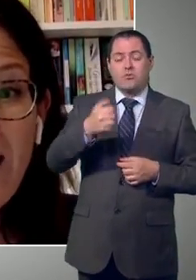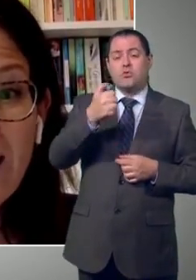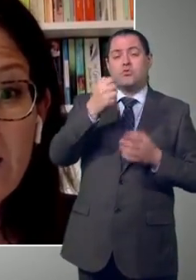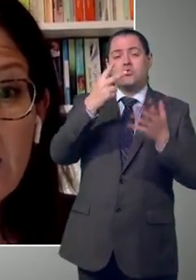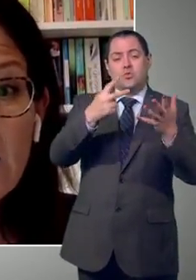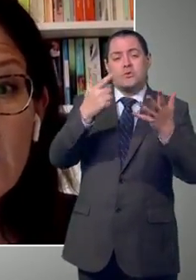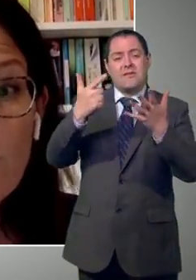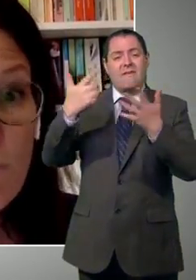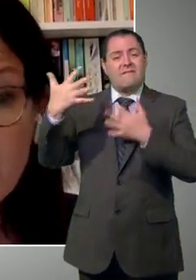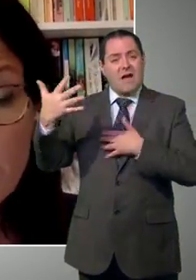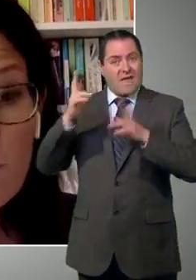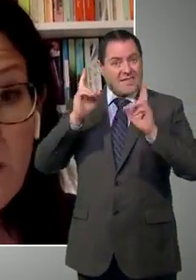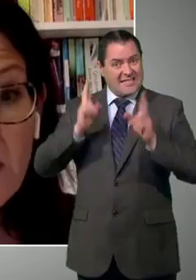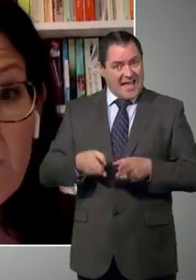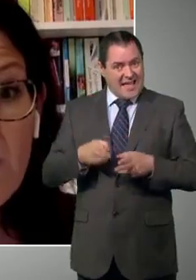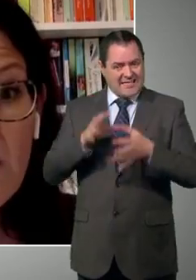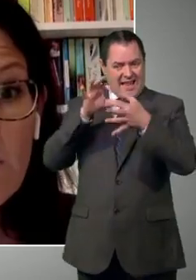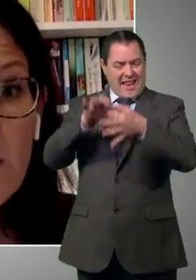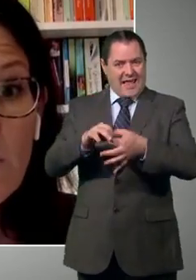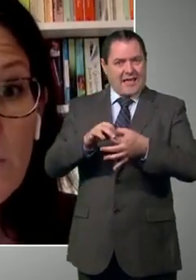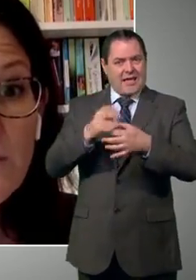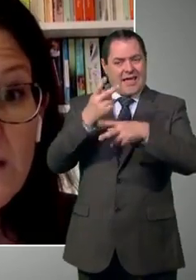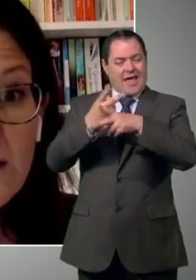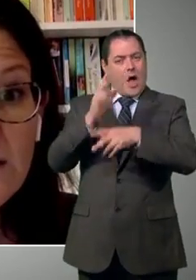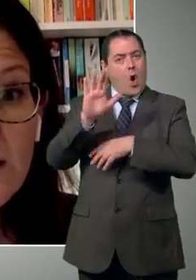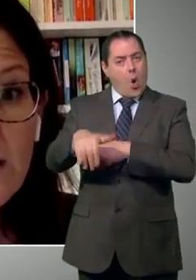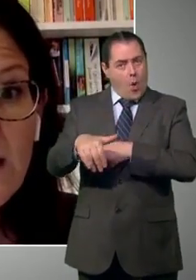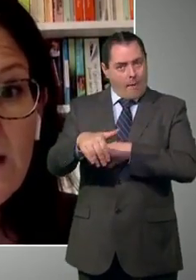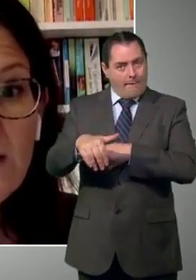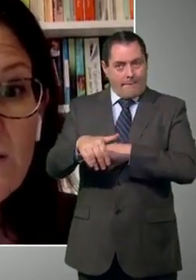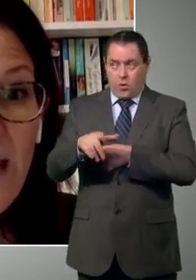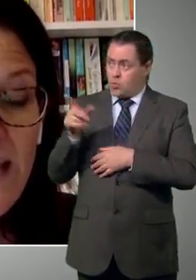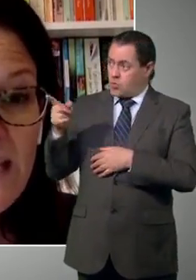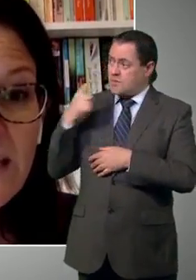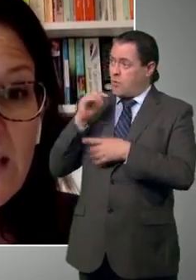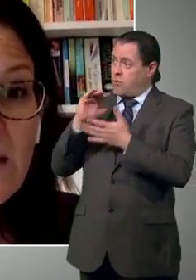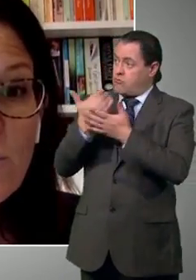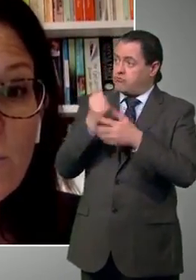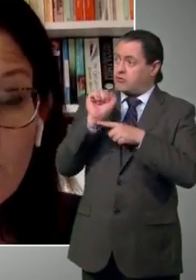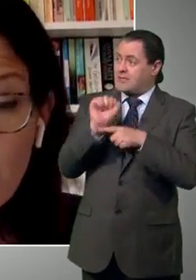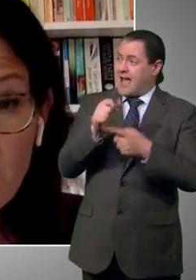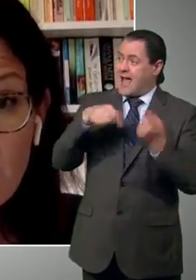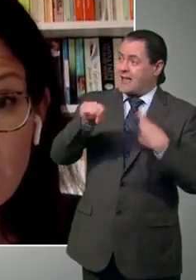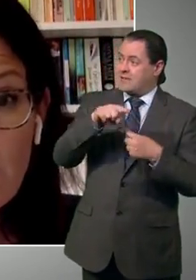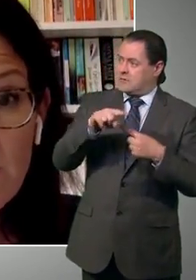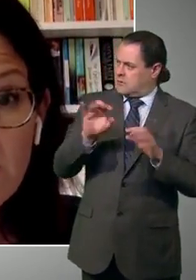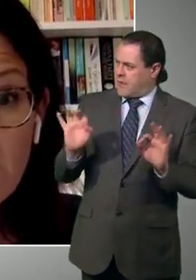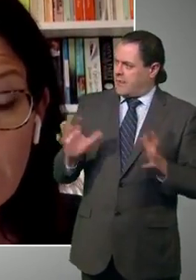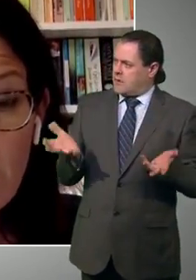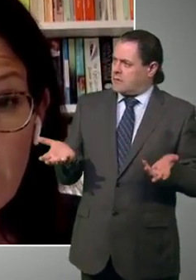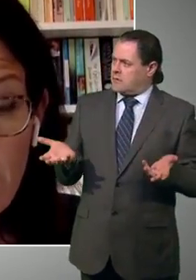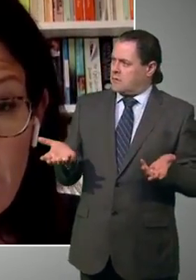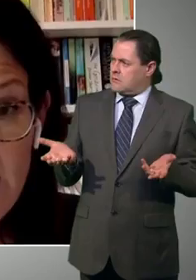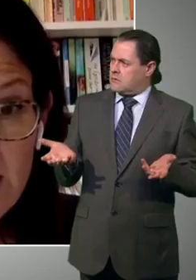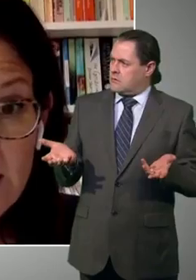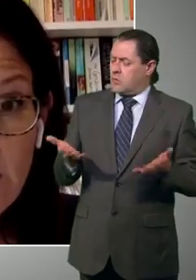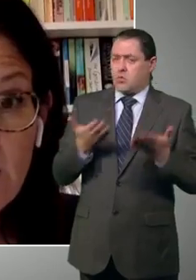homes since the pandemic began, he promised to put a protective ring around them, but you didn't and yet today you dodged